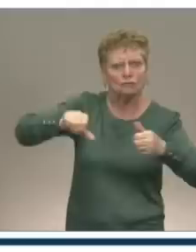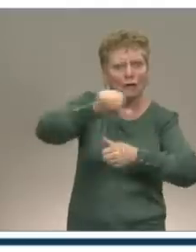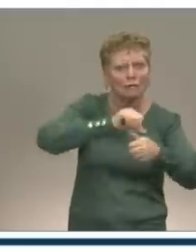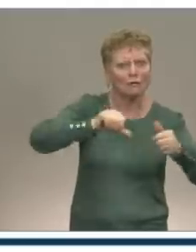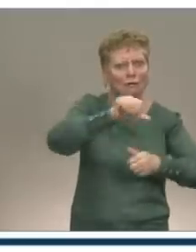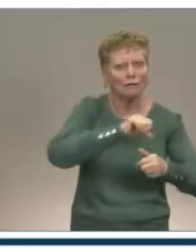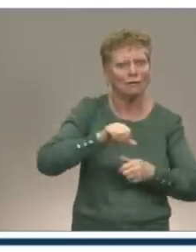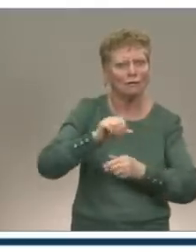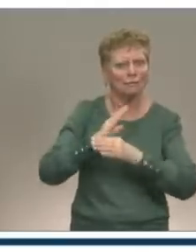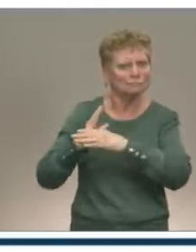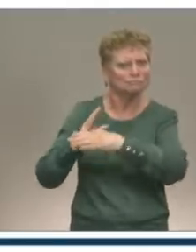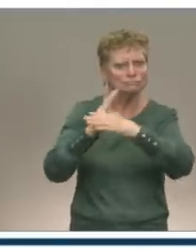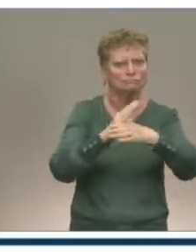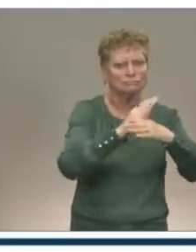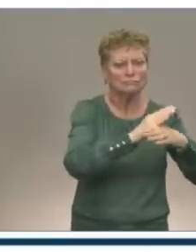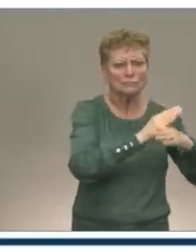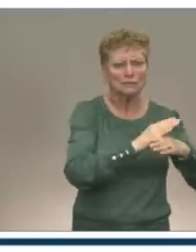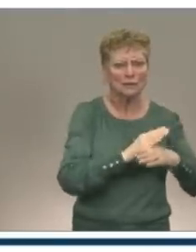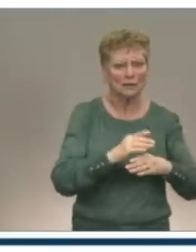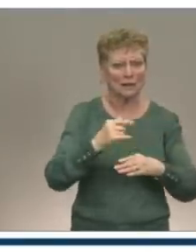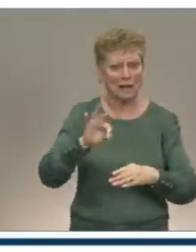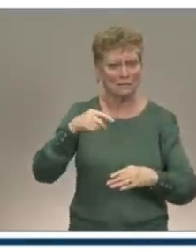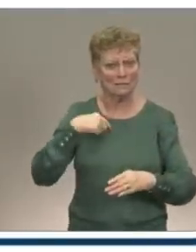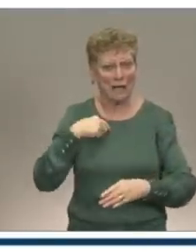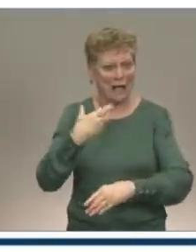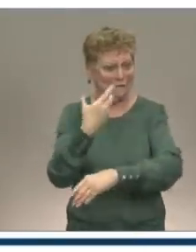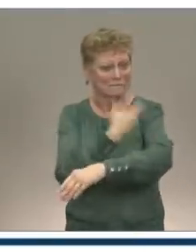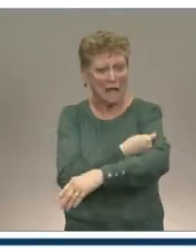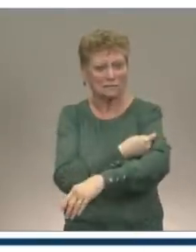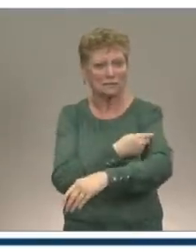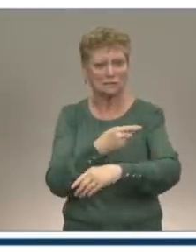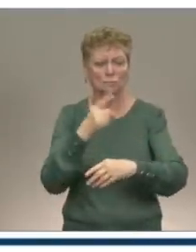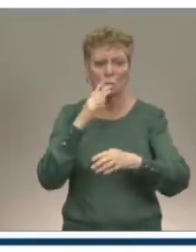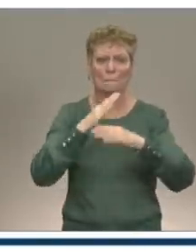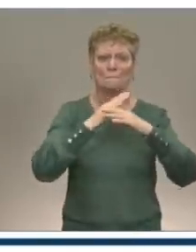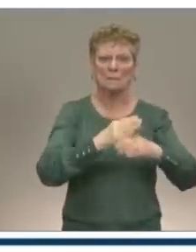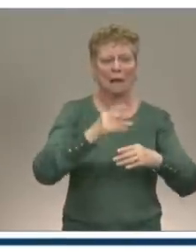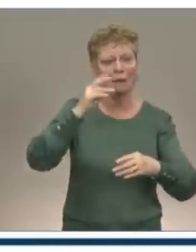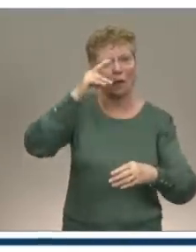vaccine high levels of vaccination protect our health care system other provinces that